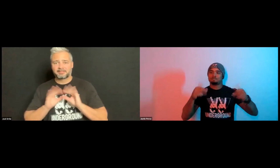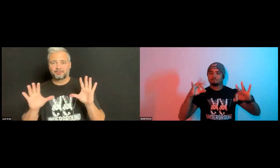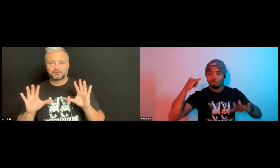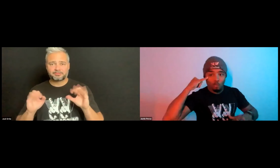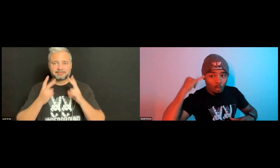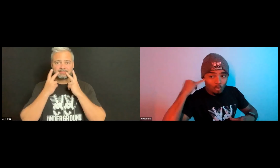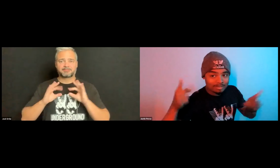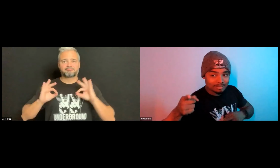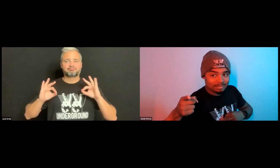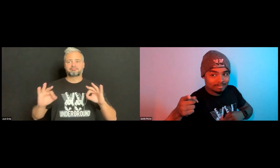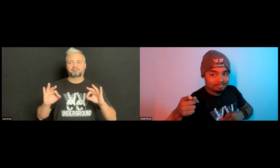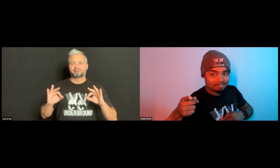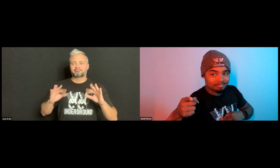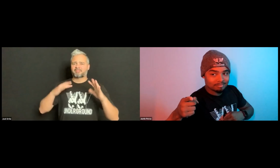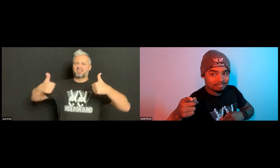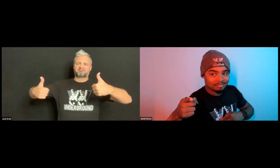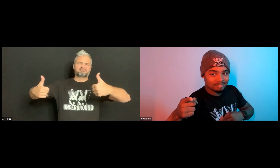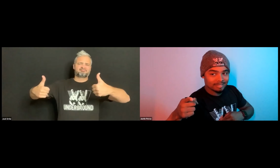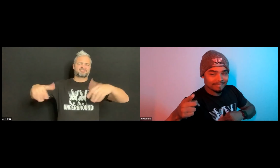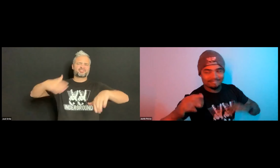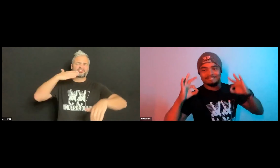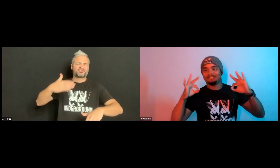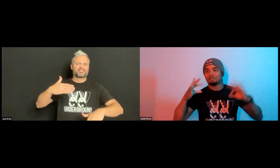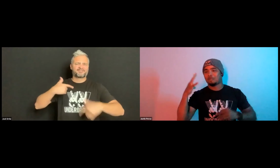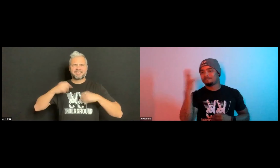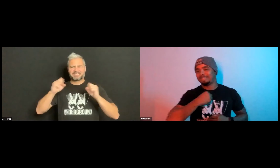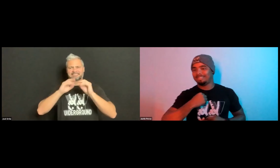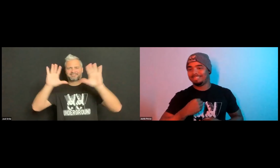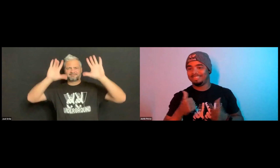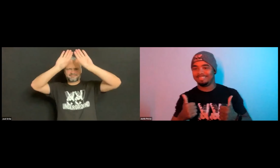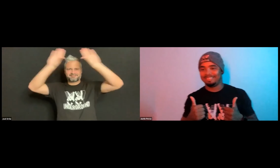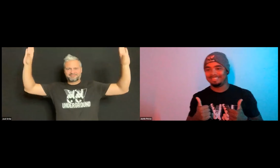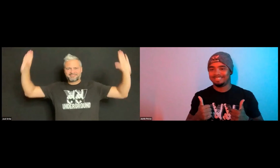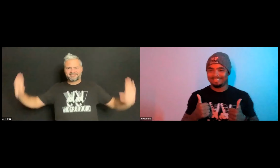Okay. I just wants to make sure that you can see me clearly -- Looks great! >> Awesome.